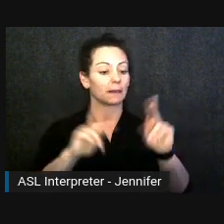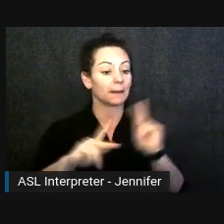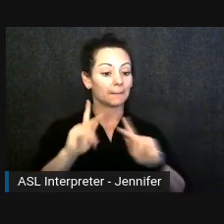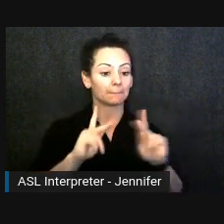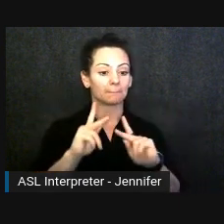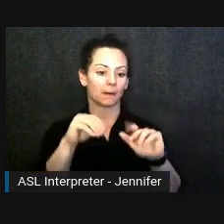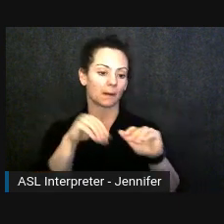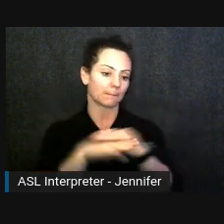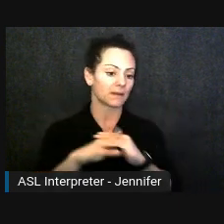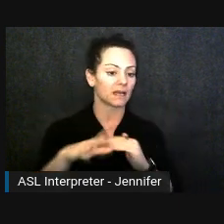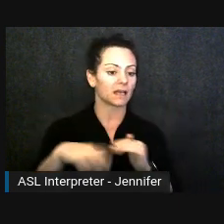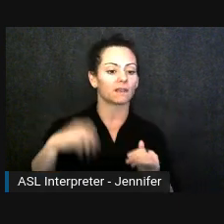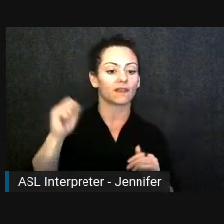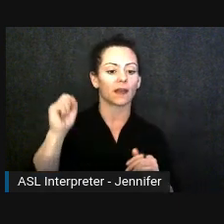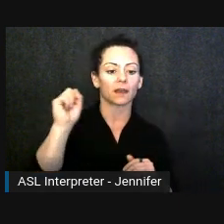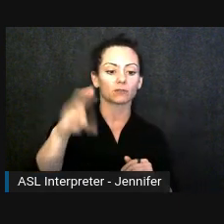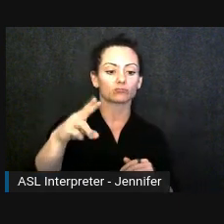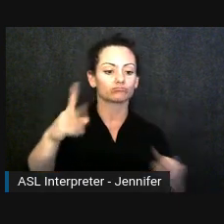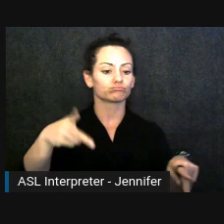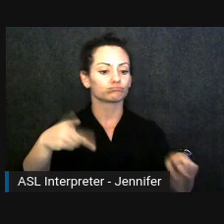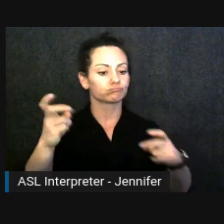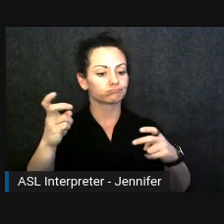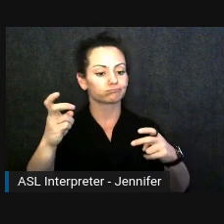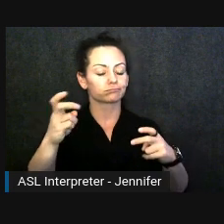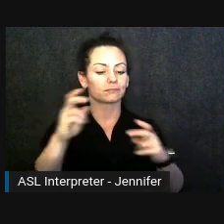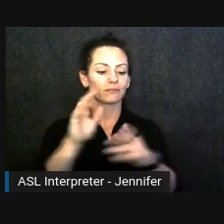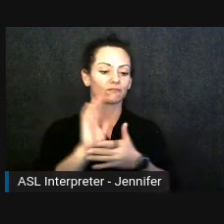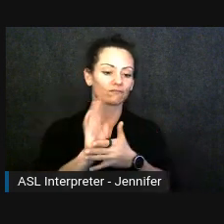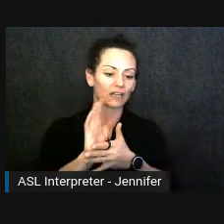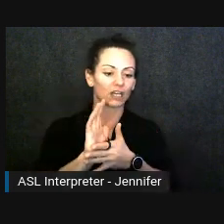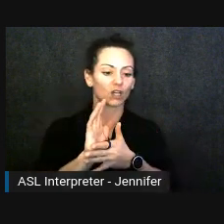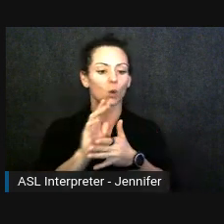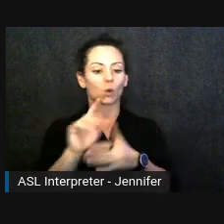images, texts, audio, everything.